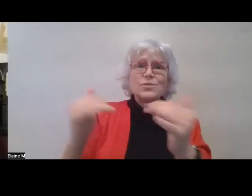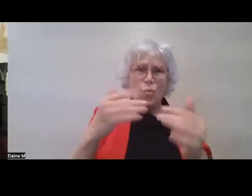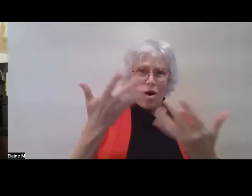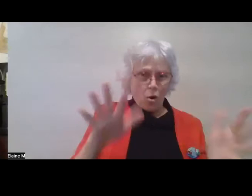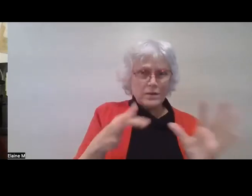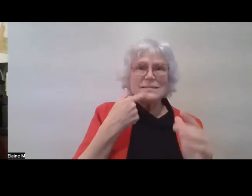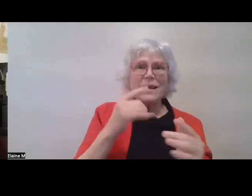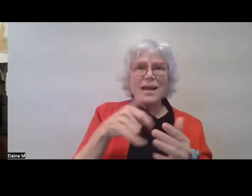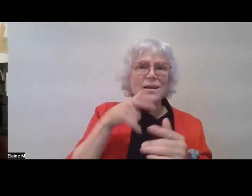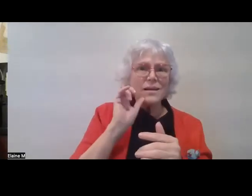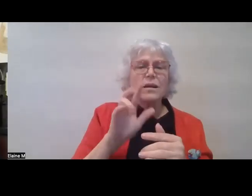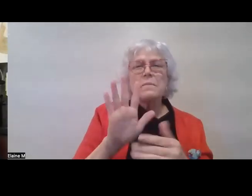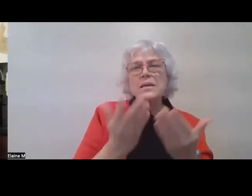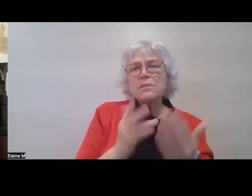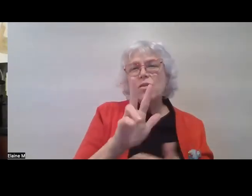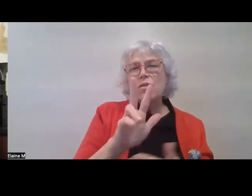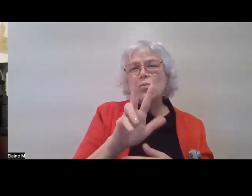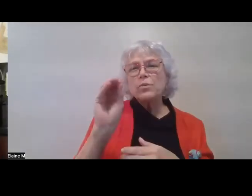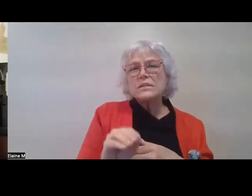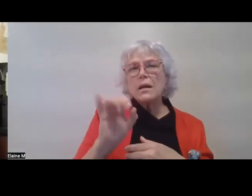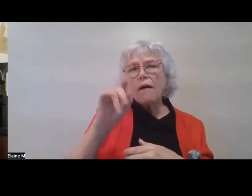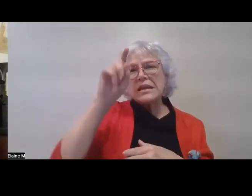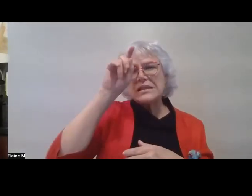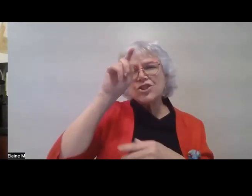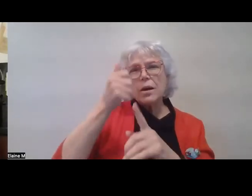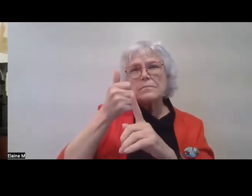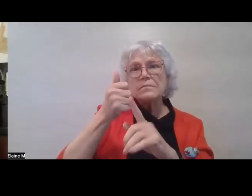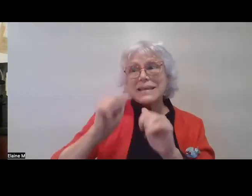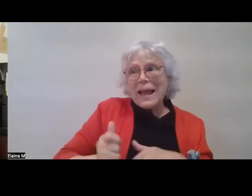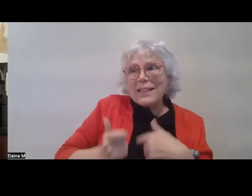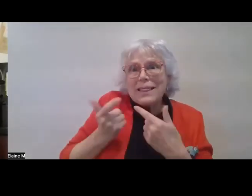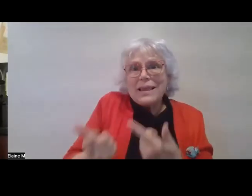Only 3% of Egypt is inhabitable due to the lack of water.